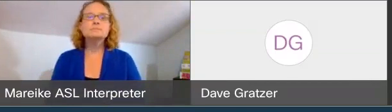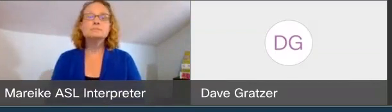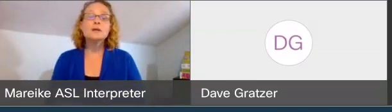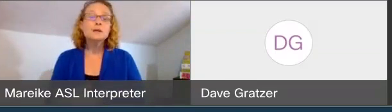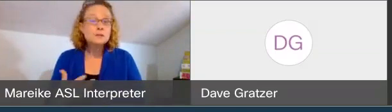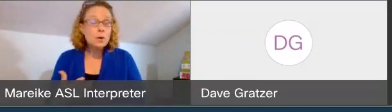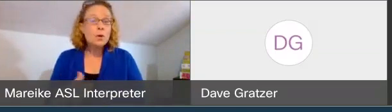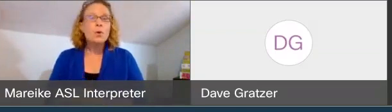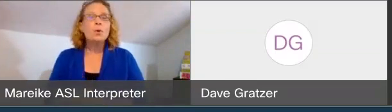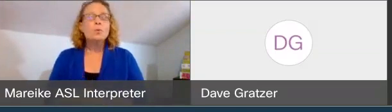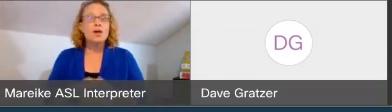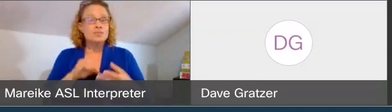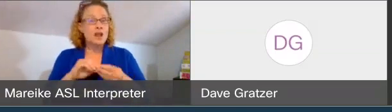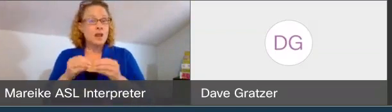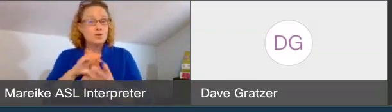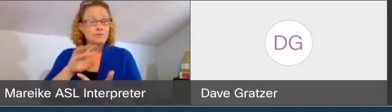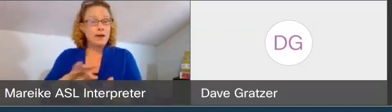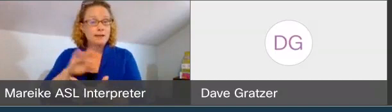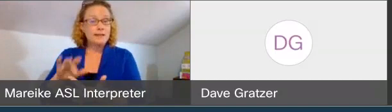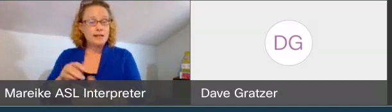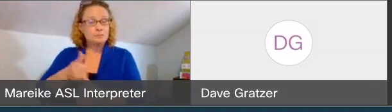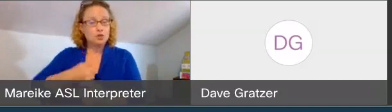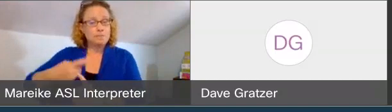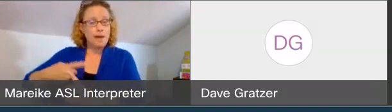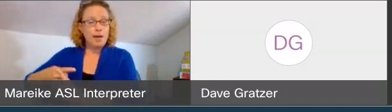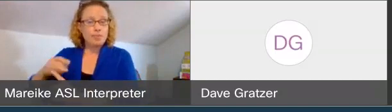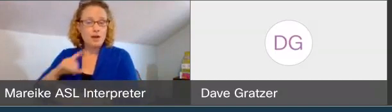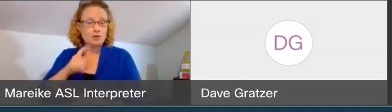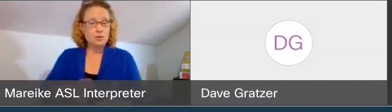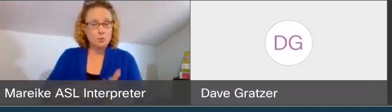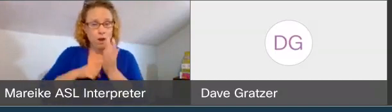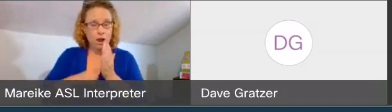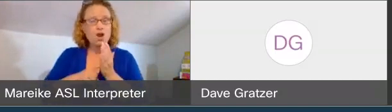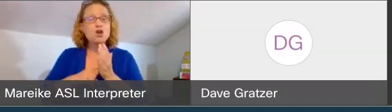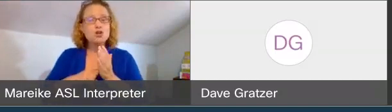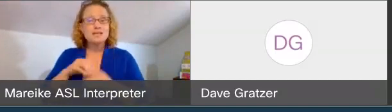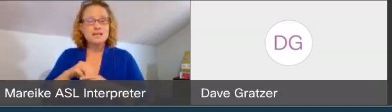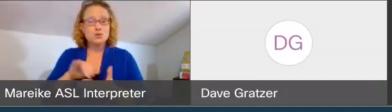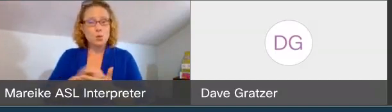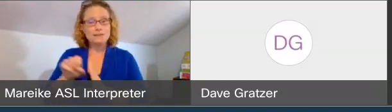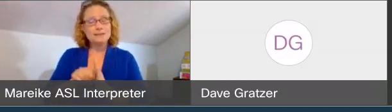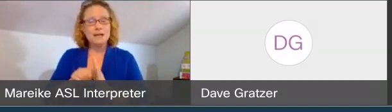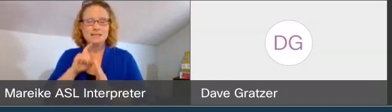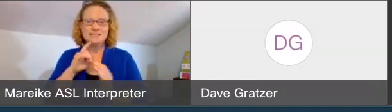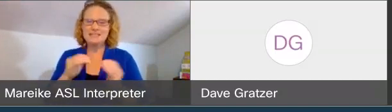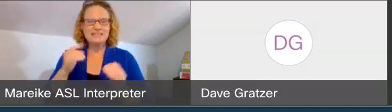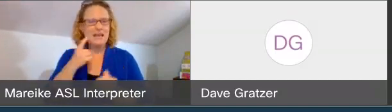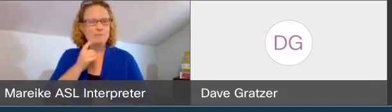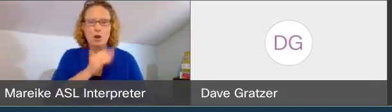the number of contacts per month that are required in New York are actually the same for ACT and